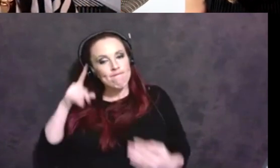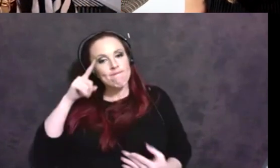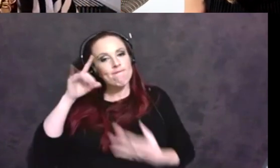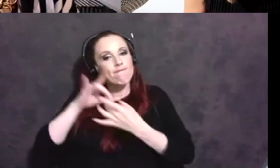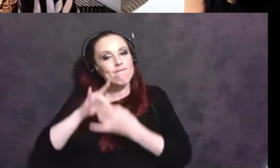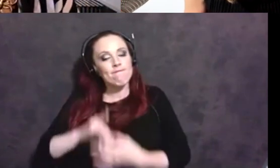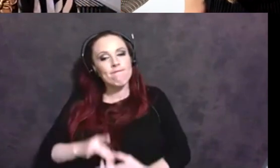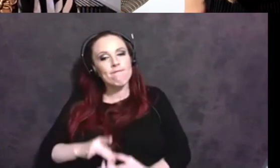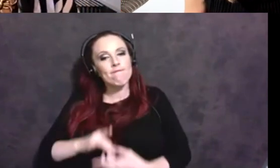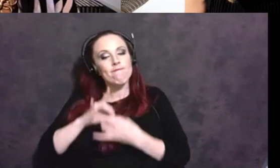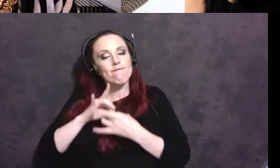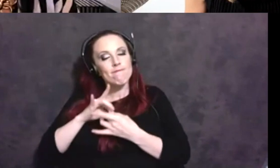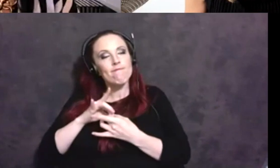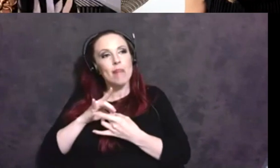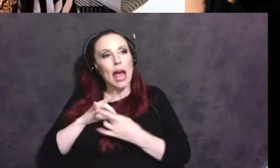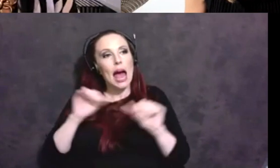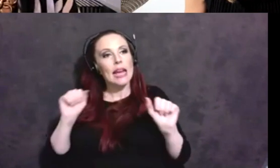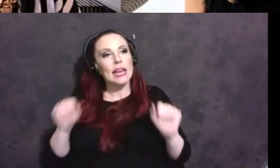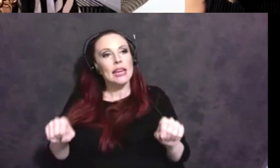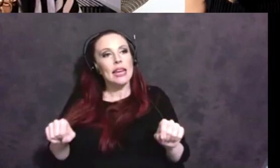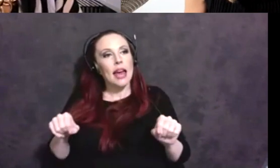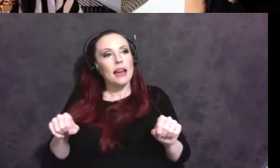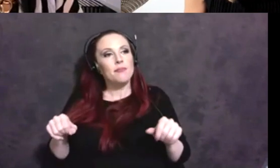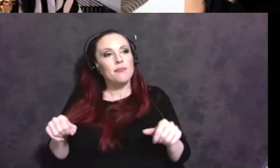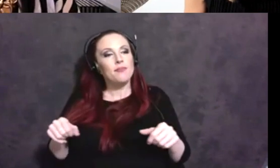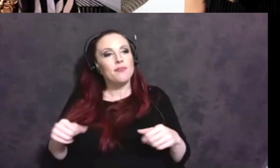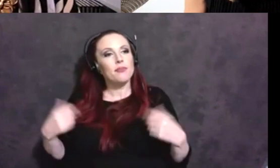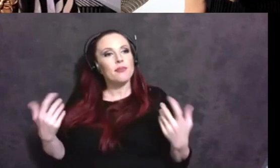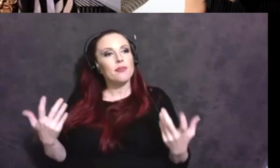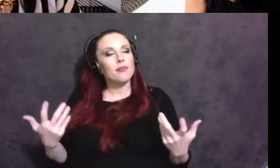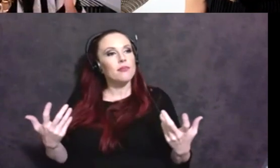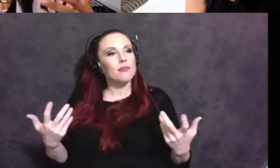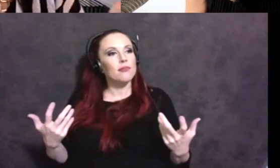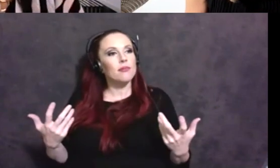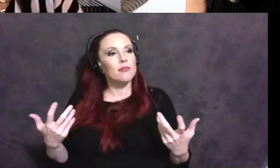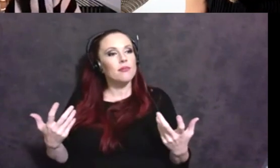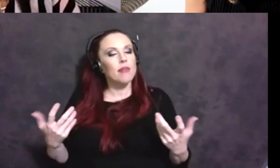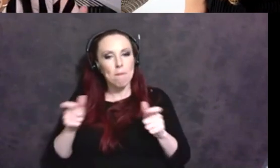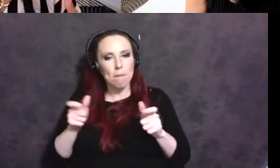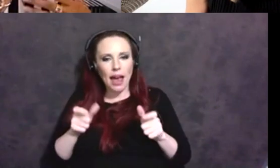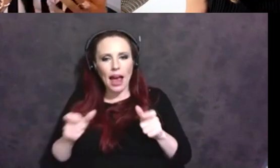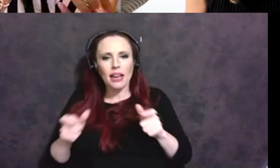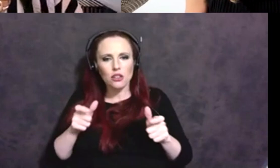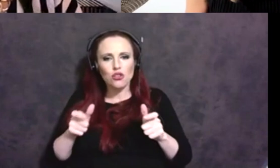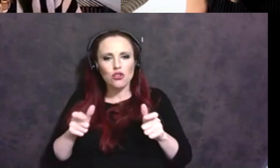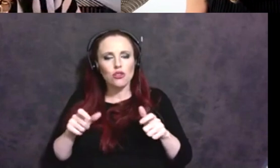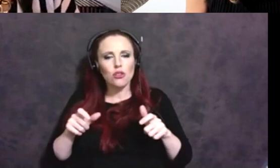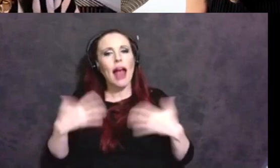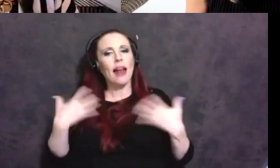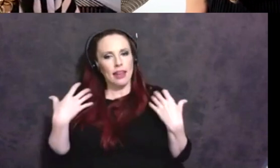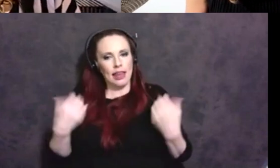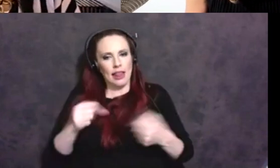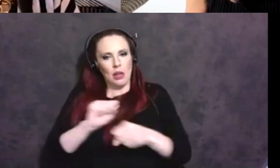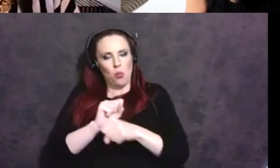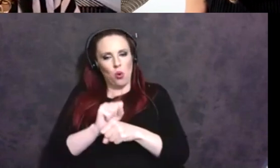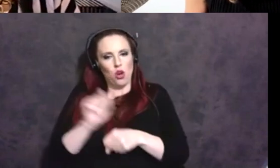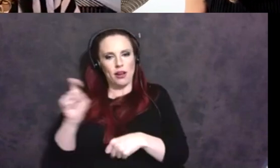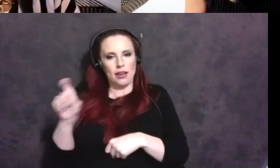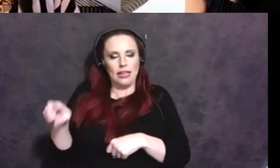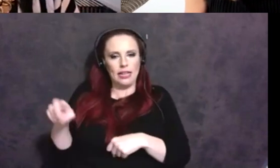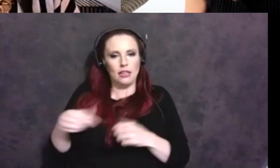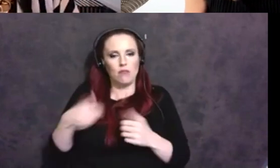of its existence, I don't judge it. I am with it. Through my embodiment strategies, I am